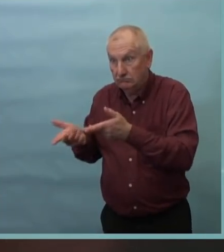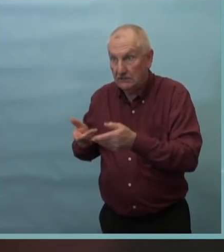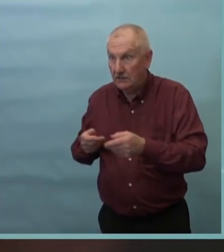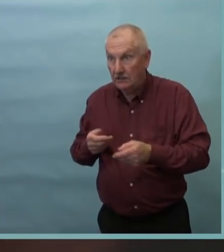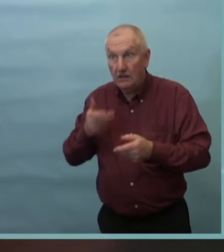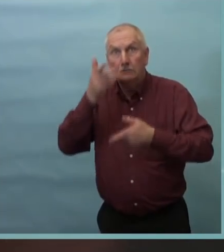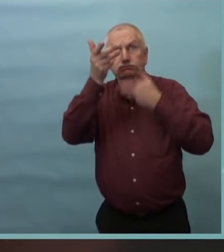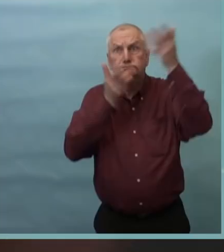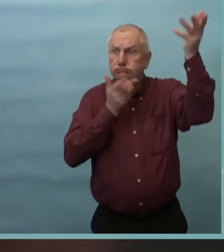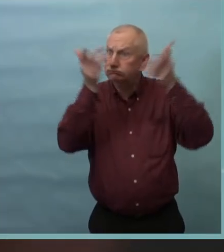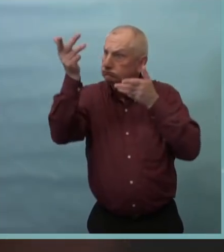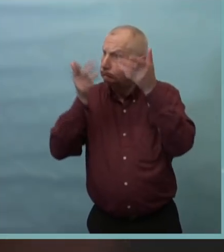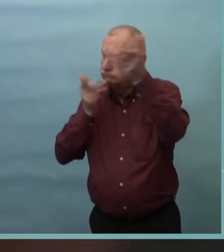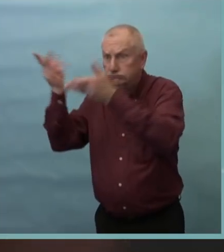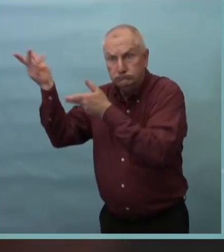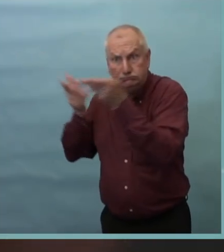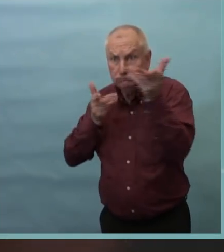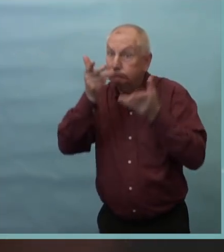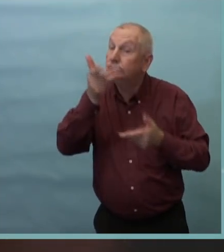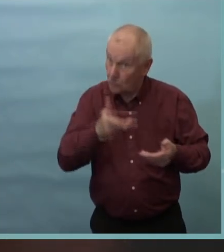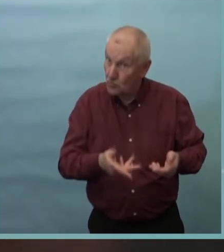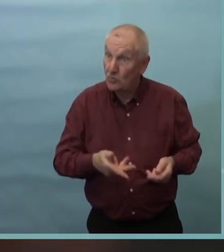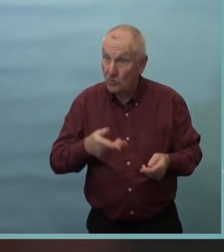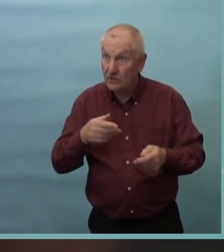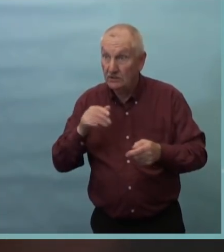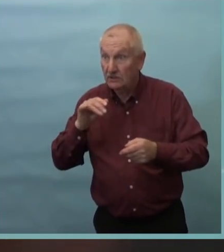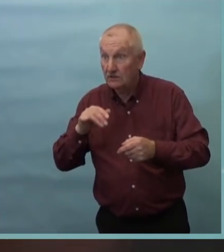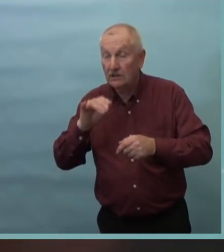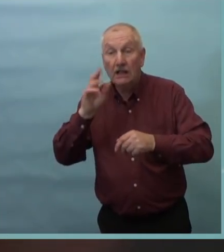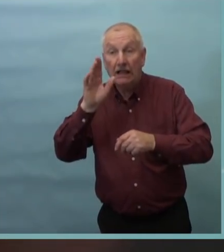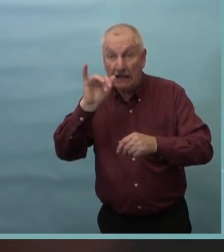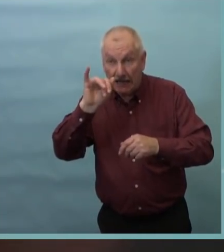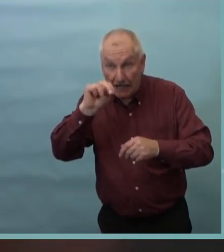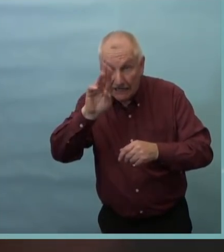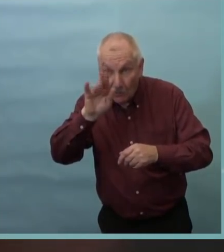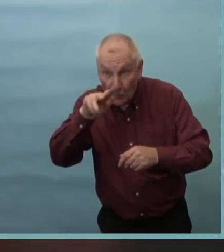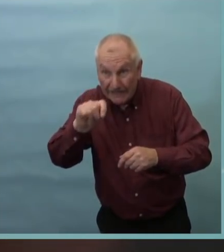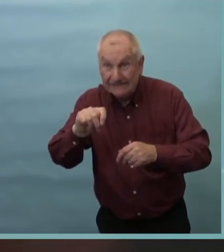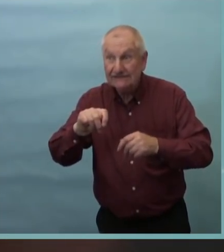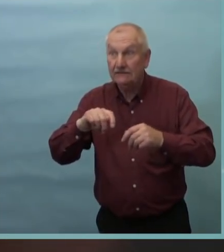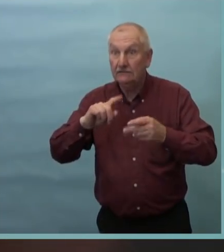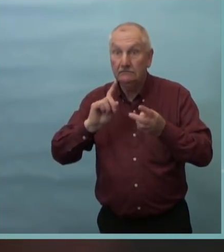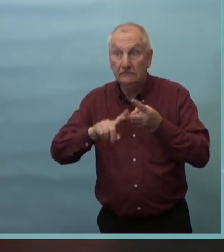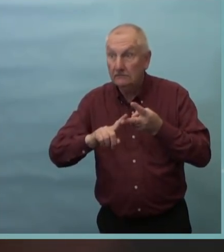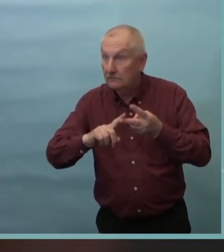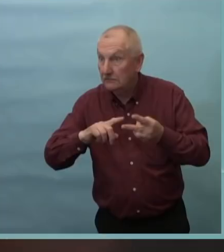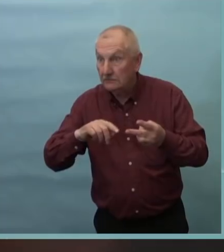really focus on whose role is what and where are those accountabilities so